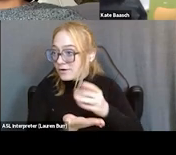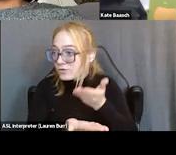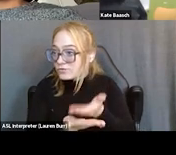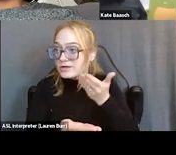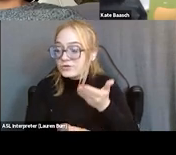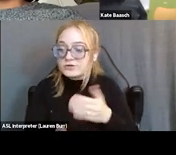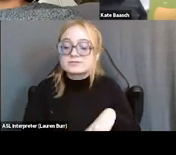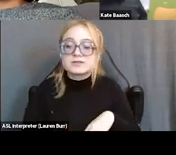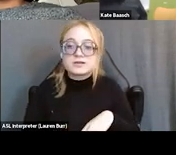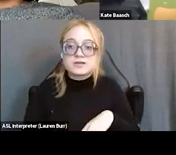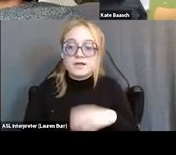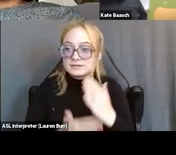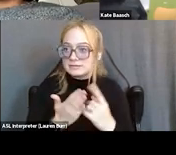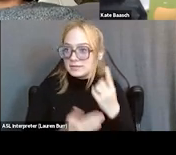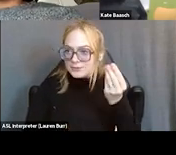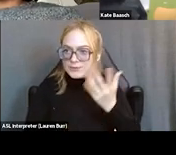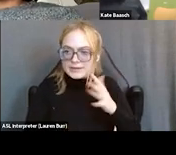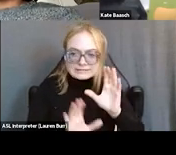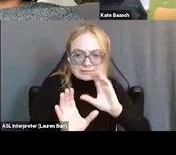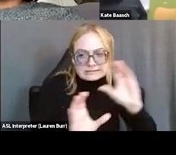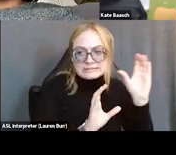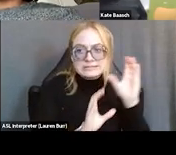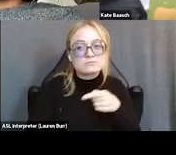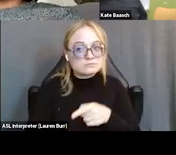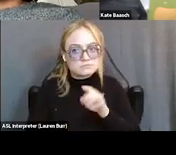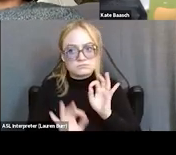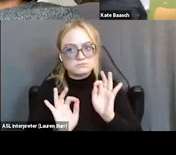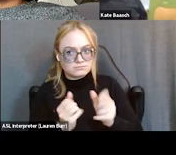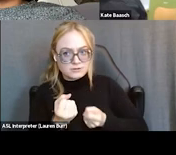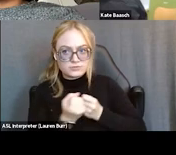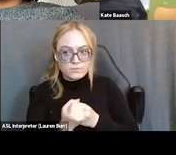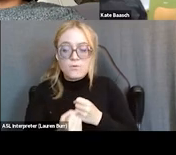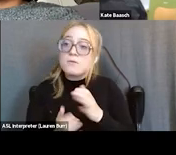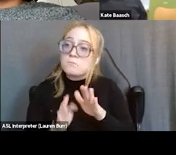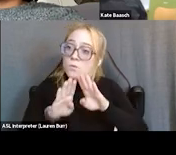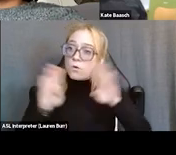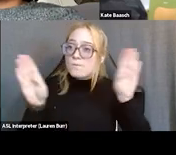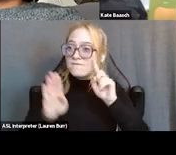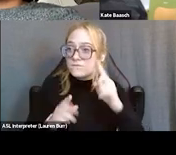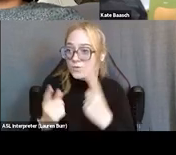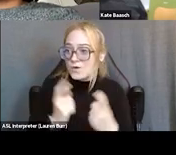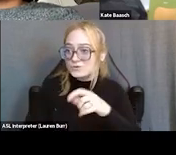when someone might not have told us about them. And she's really open to questions. So I really appreciate being able to work with Ms. Forde, and we've worked together,